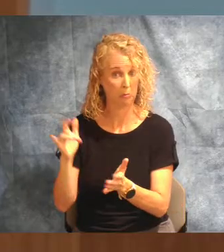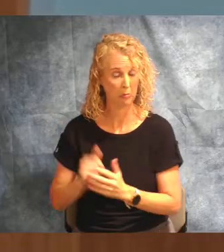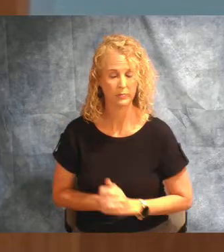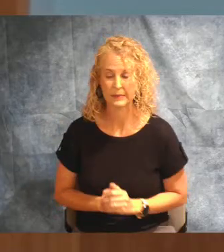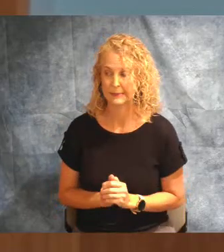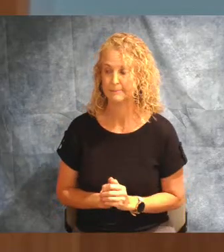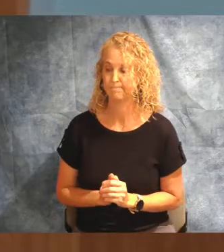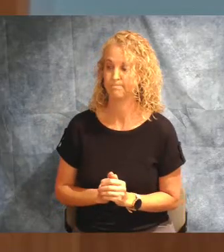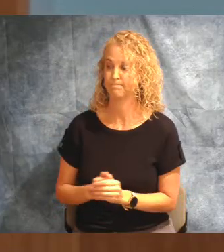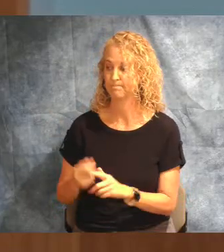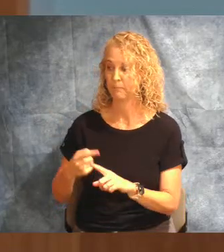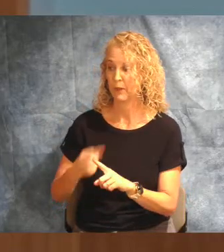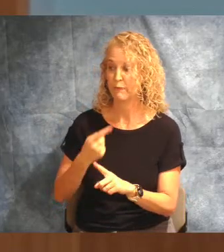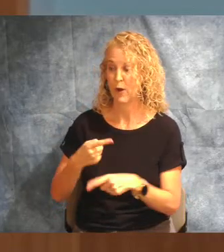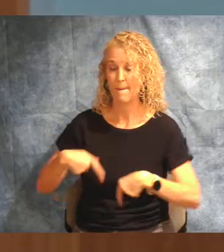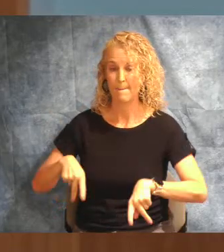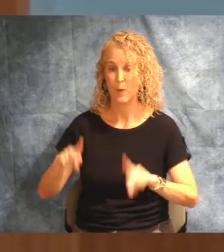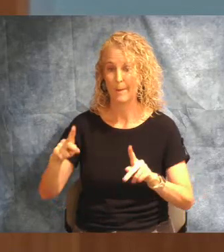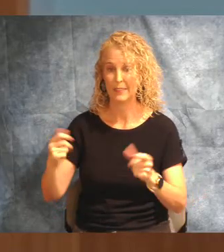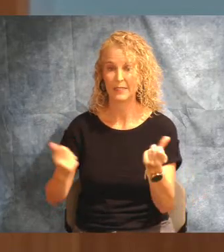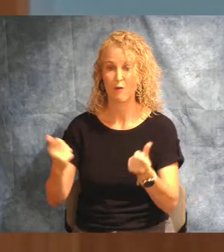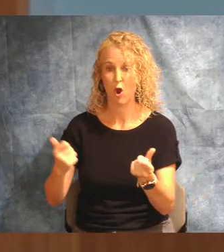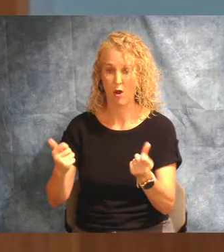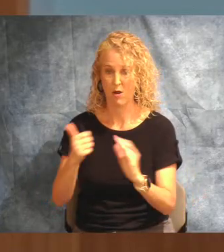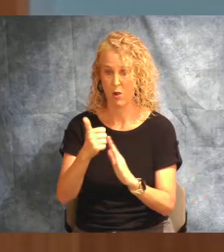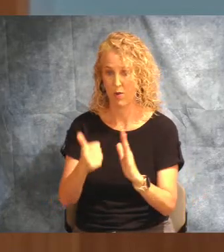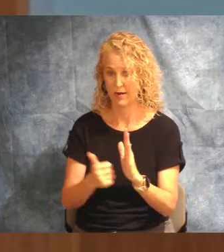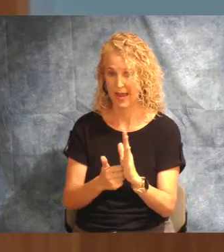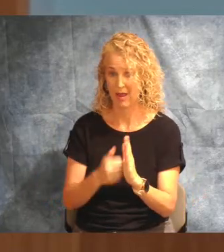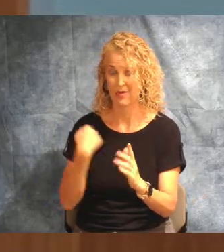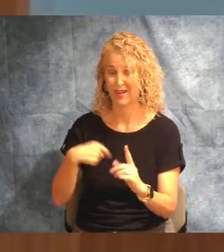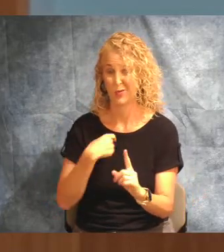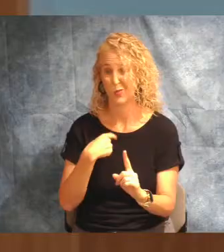funding will come from the permissive auto fund with a completion date of October of this year.